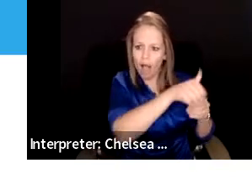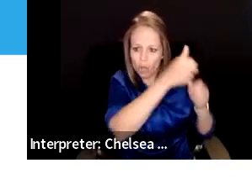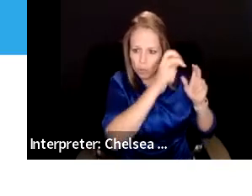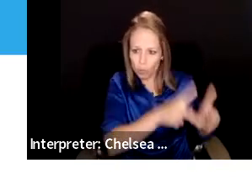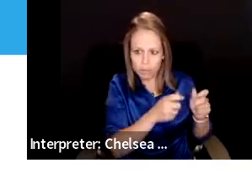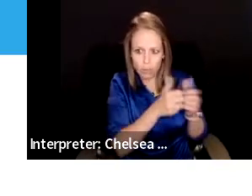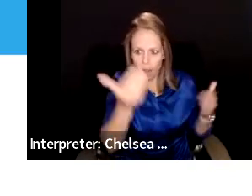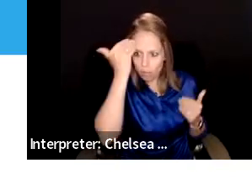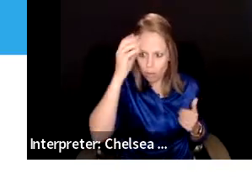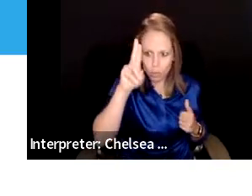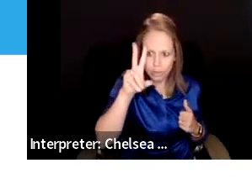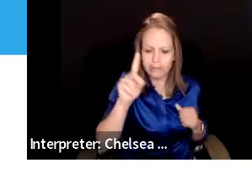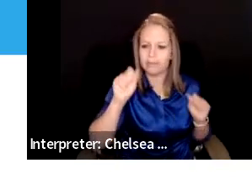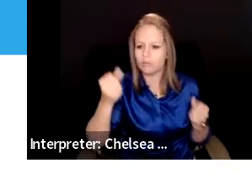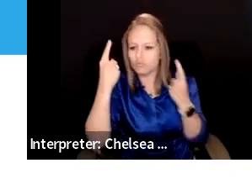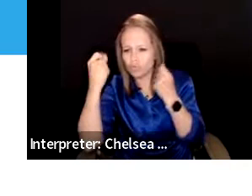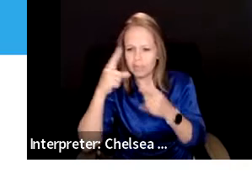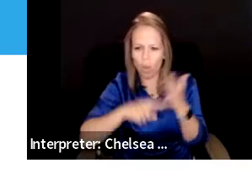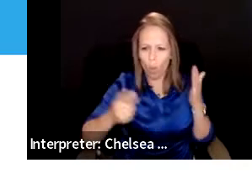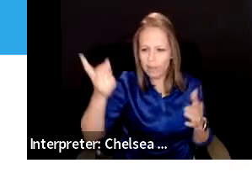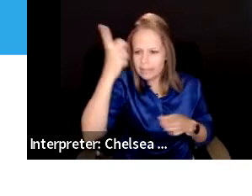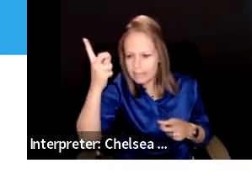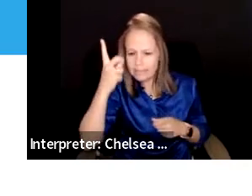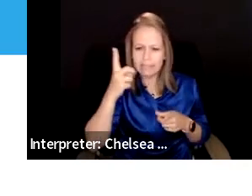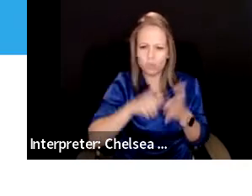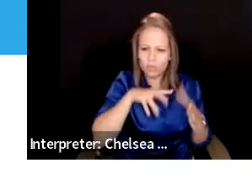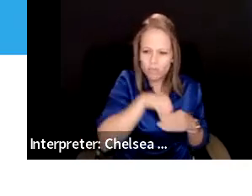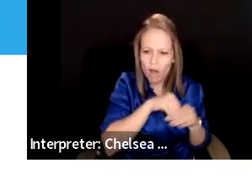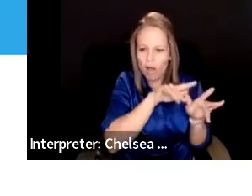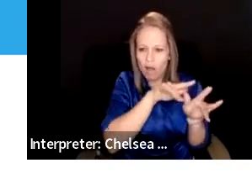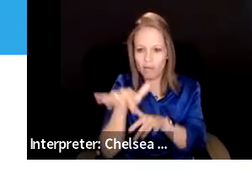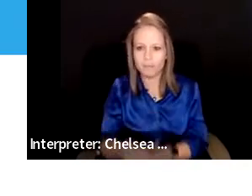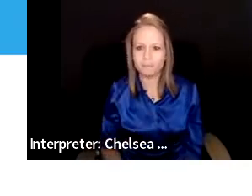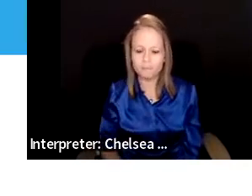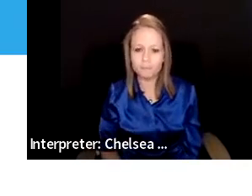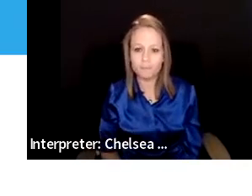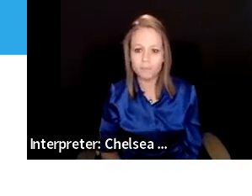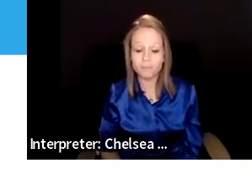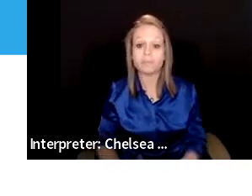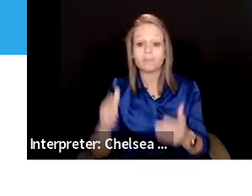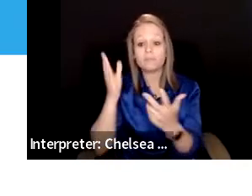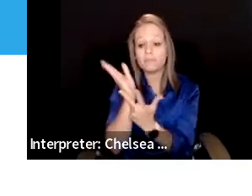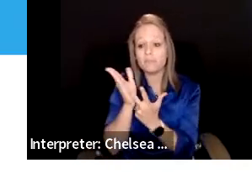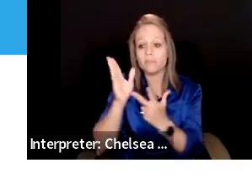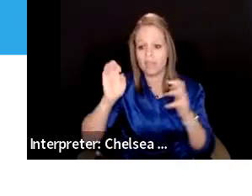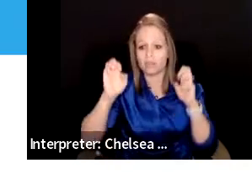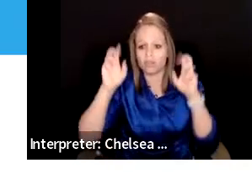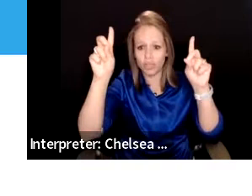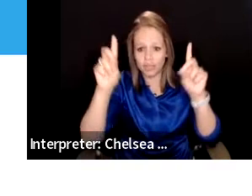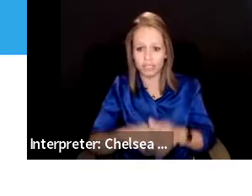We leverage our community based organization that works to spread the anti-stigma messaging to their networks